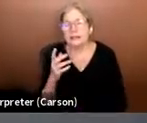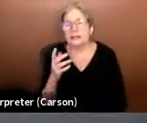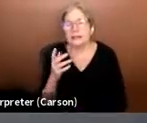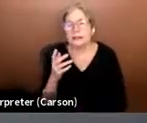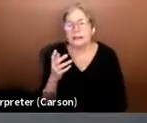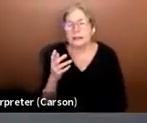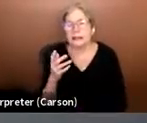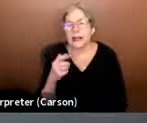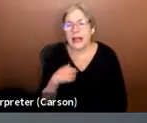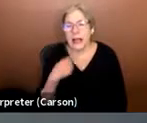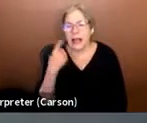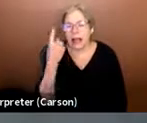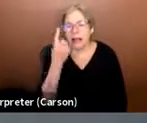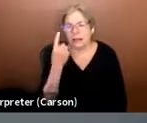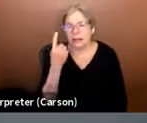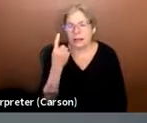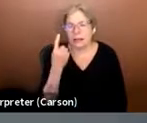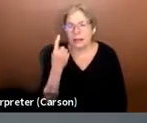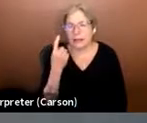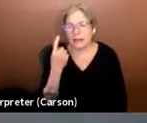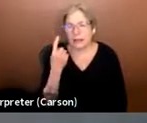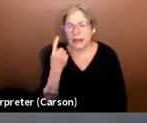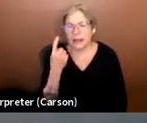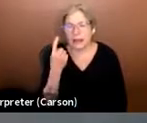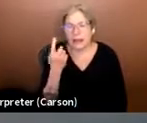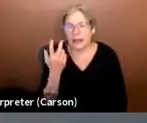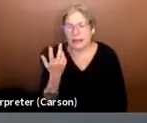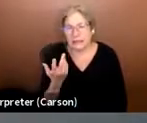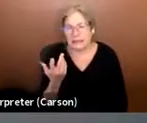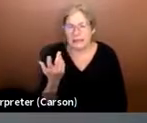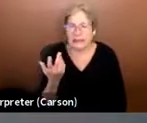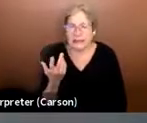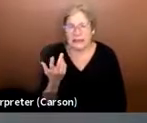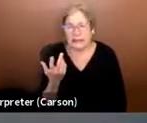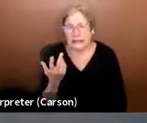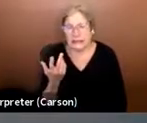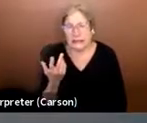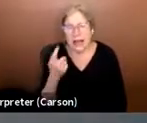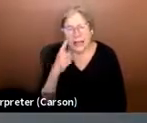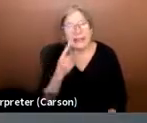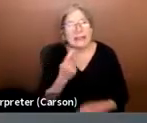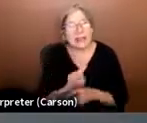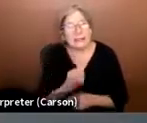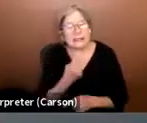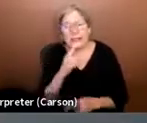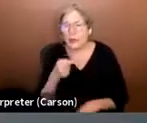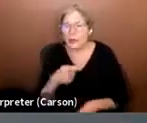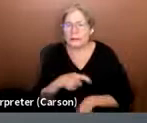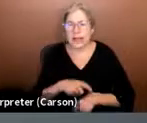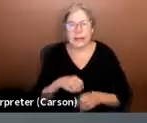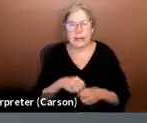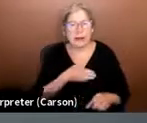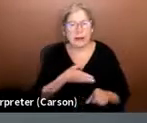I think I'm -- I think it's accurate to say the only time in my career I would get these ca